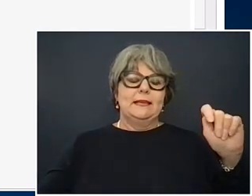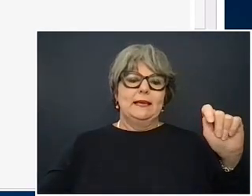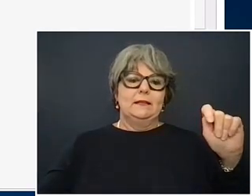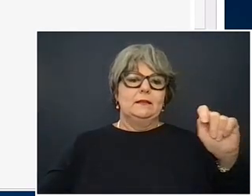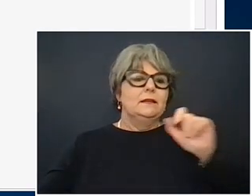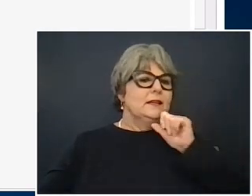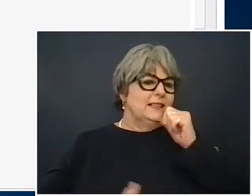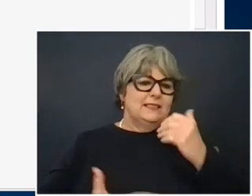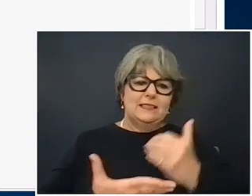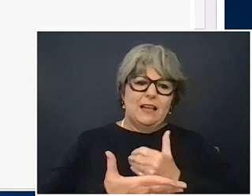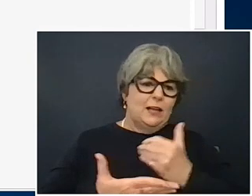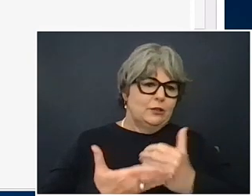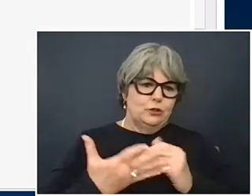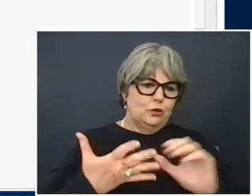So I'll just leave it at that.